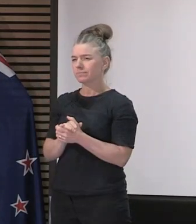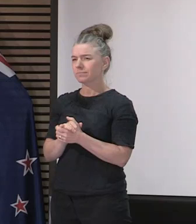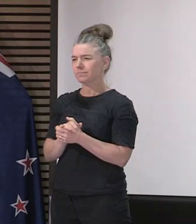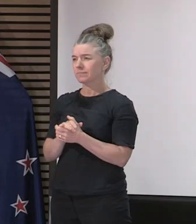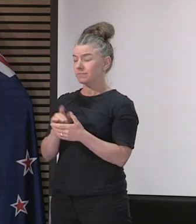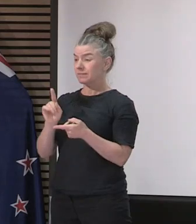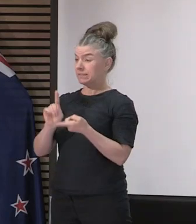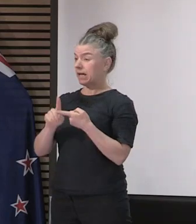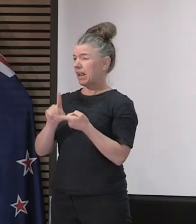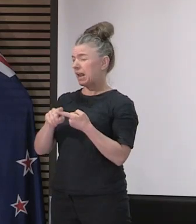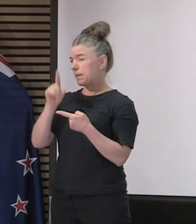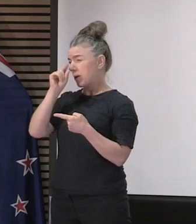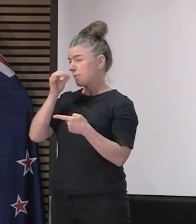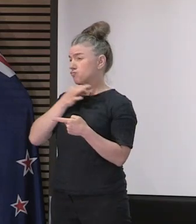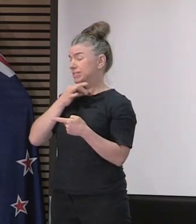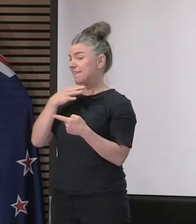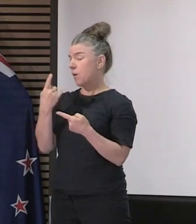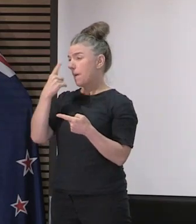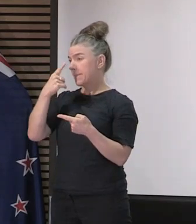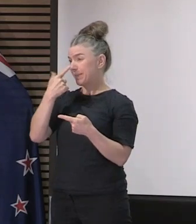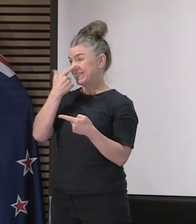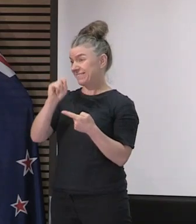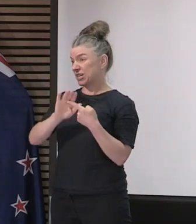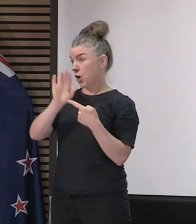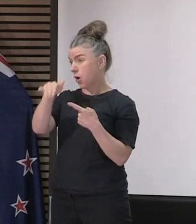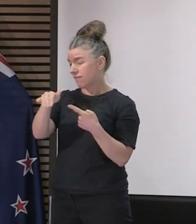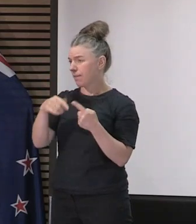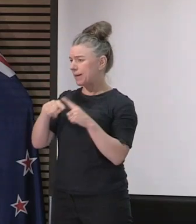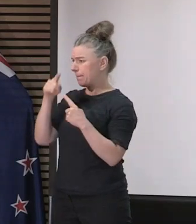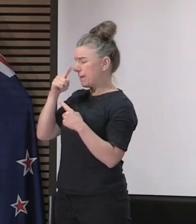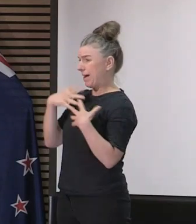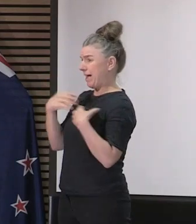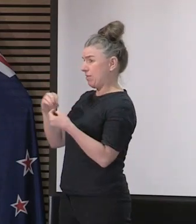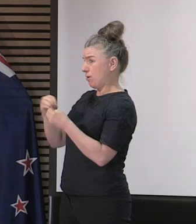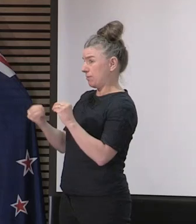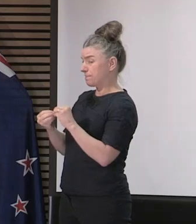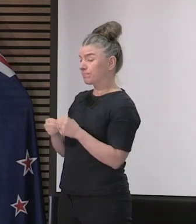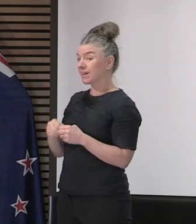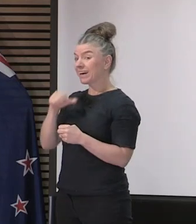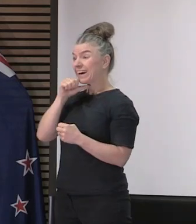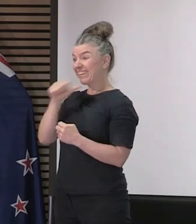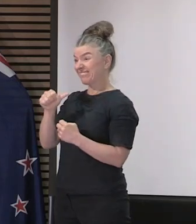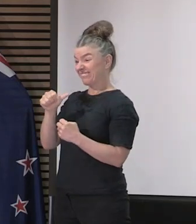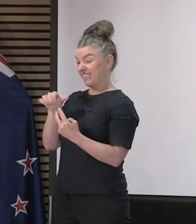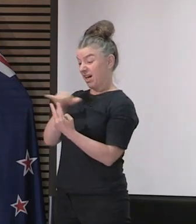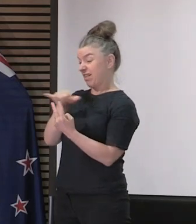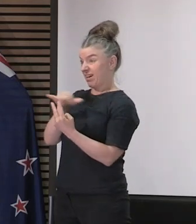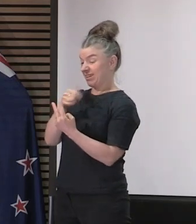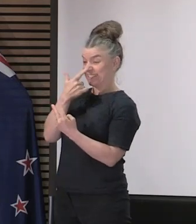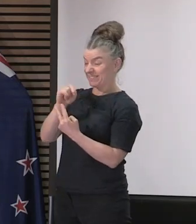alert level three, of course, when we are still in a situation where there may be